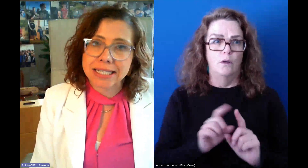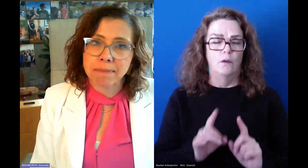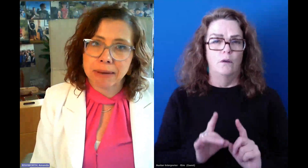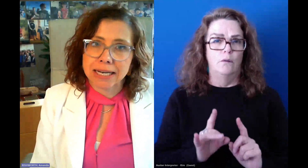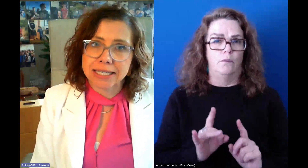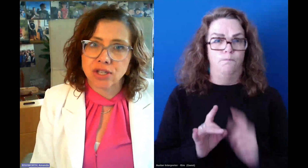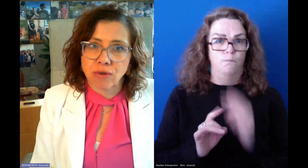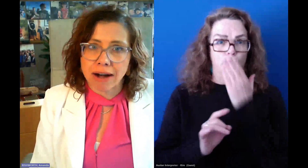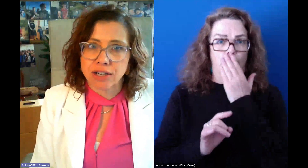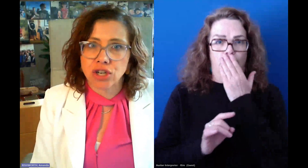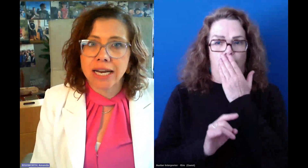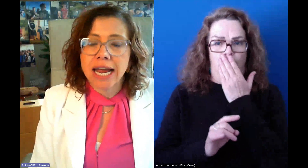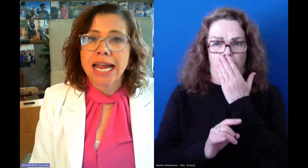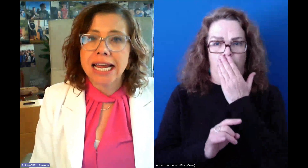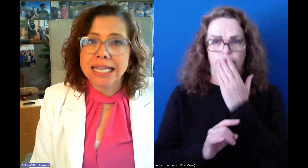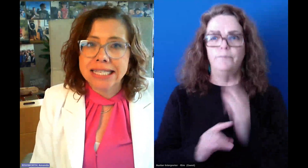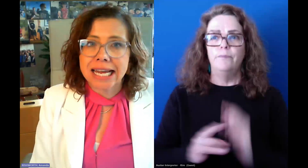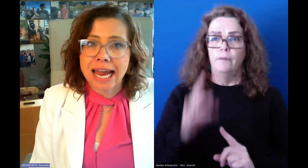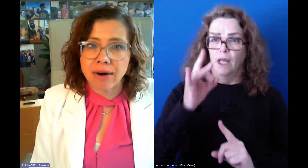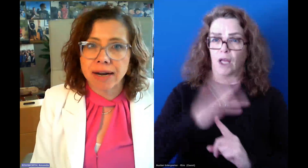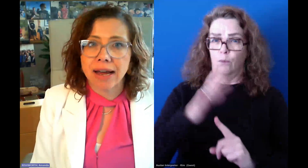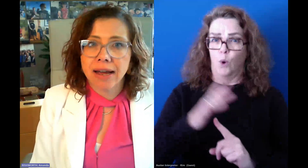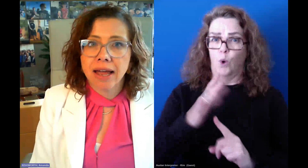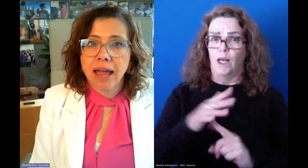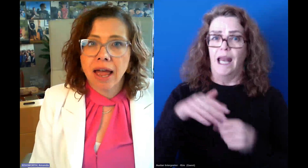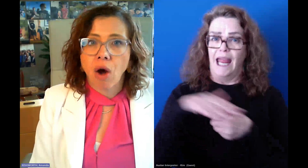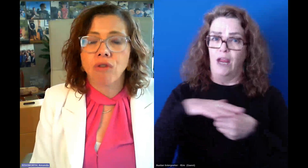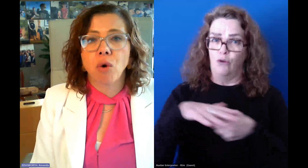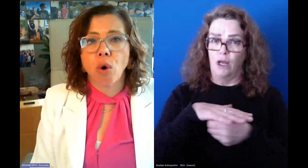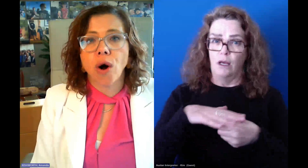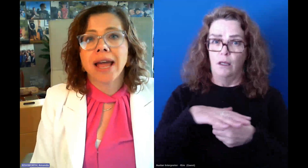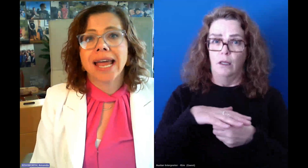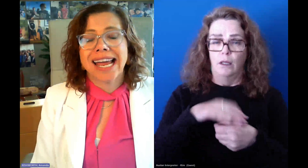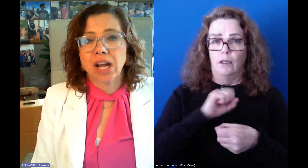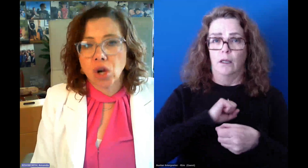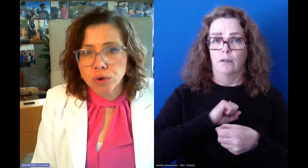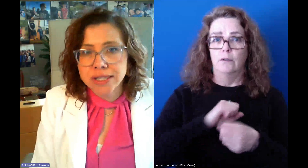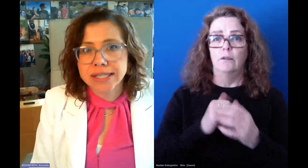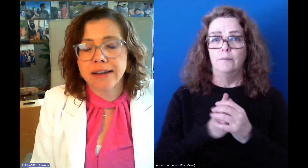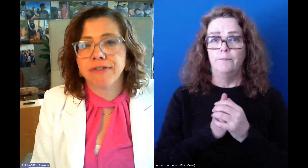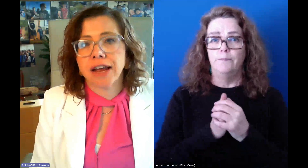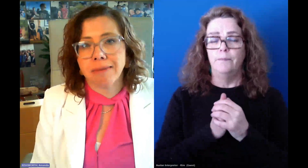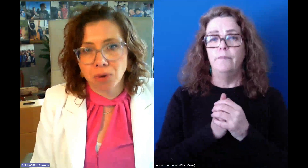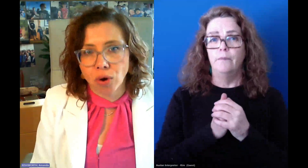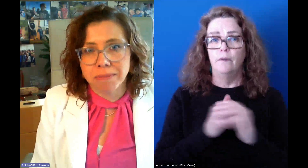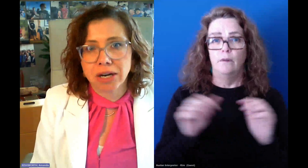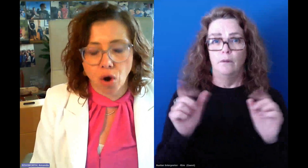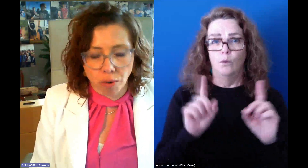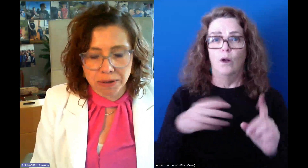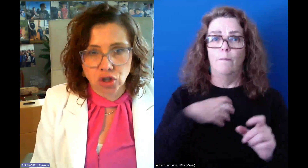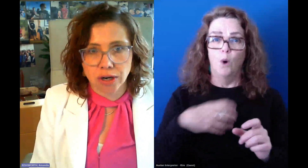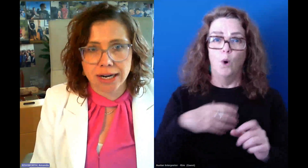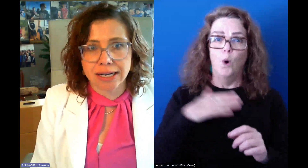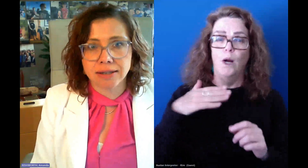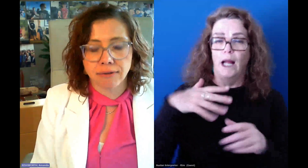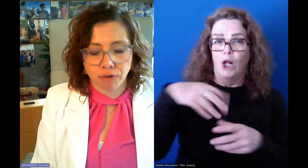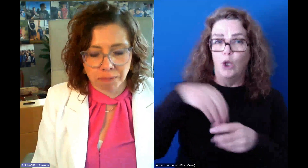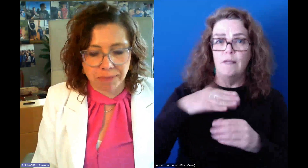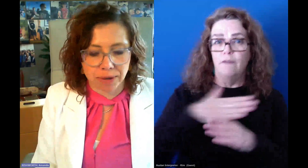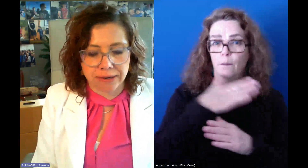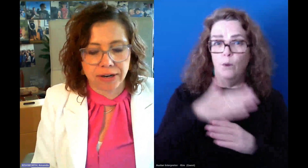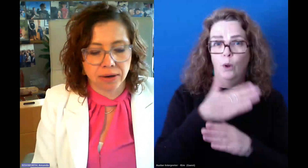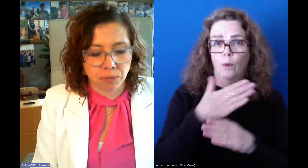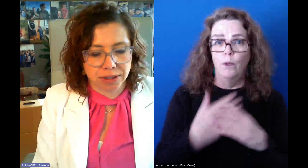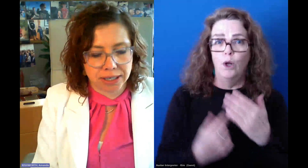disability strategy is the area of more inclusive employment opportunities for people living with